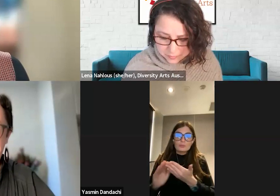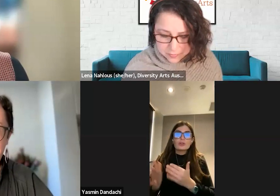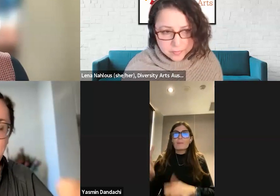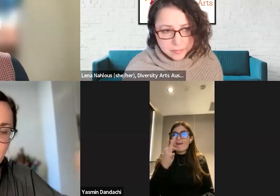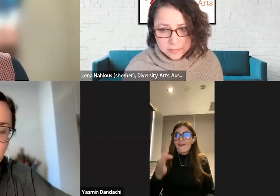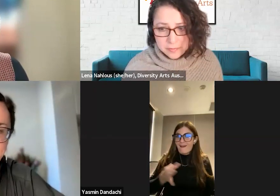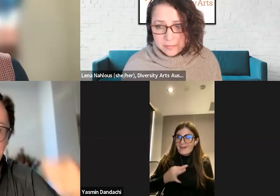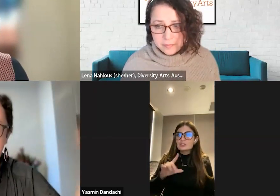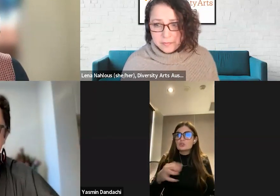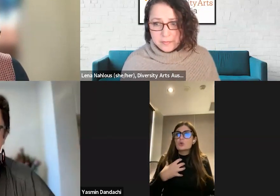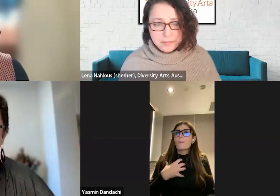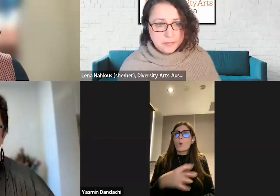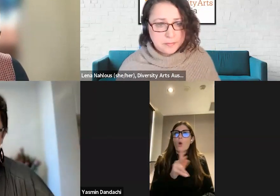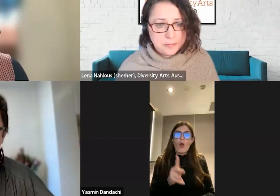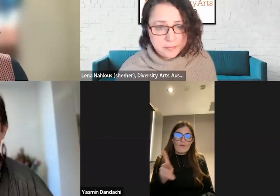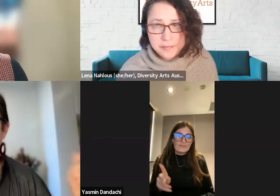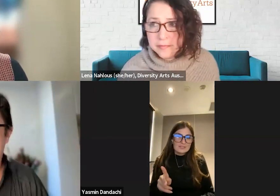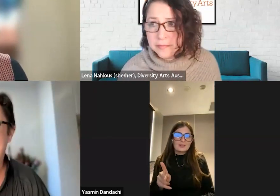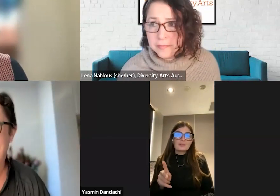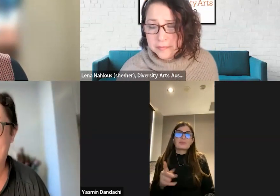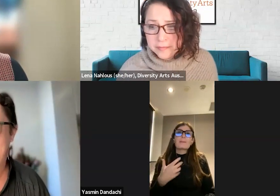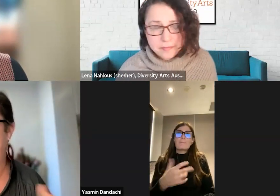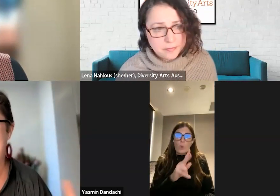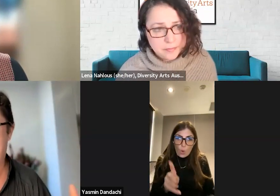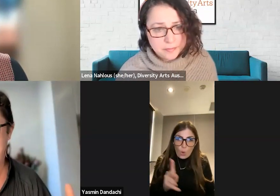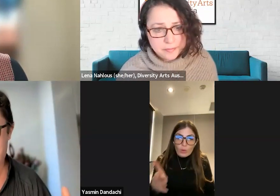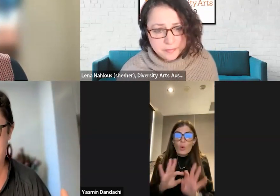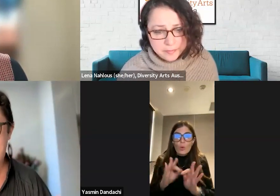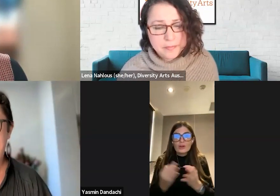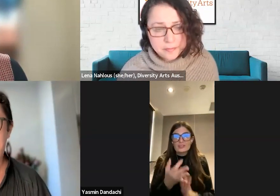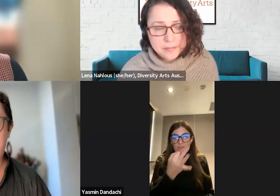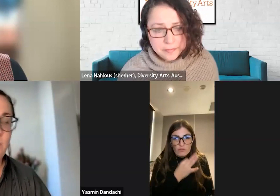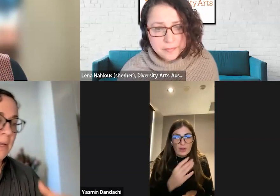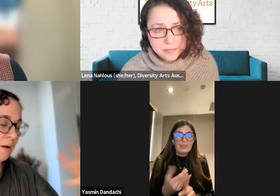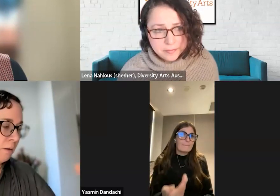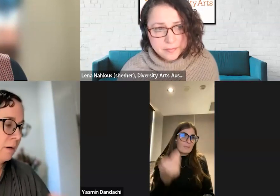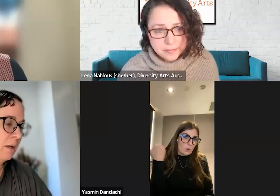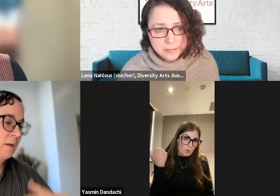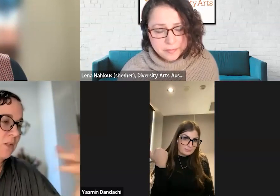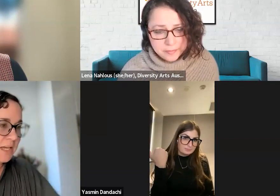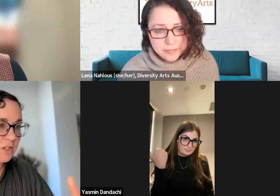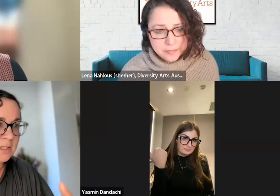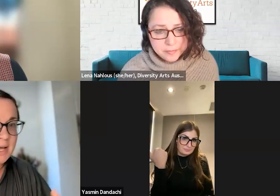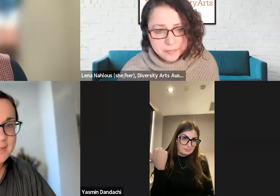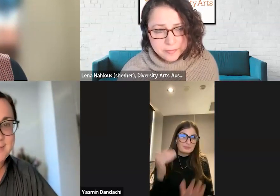more often and by more organisations often for free than before. So we're calling on First Nations artists